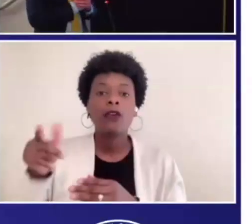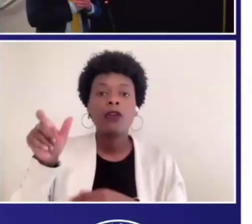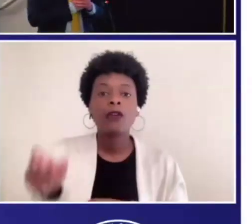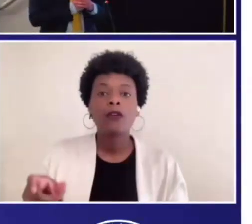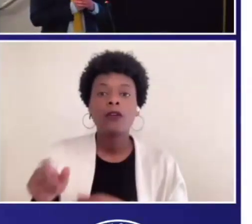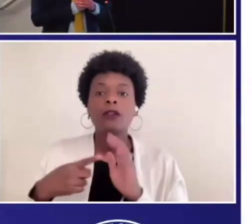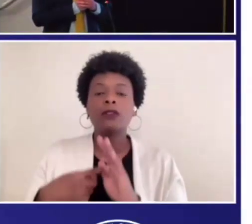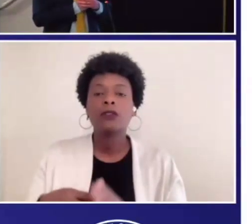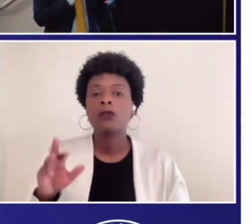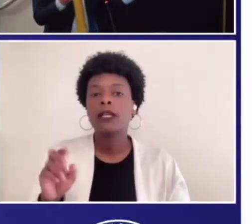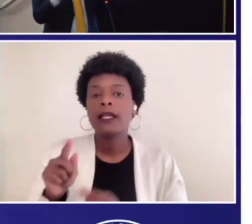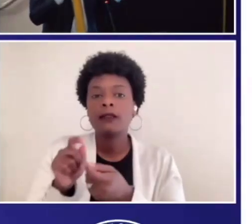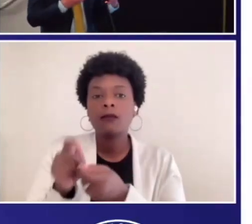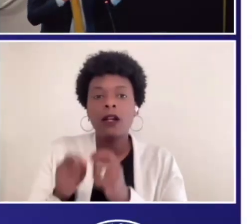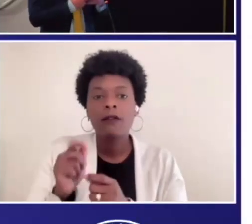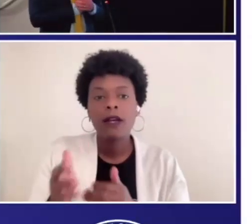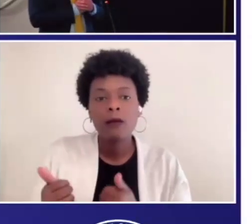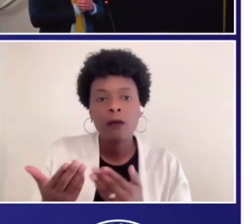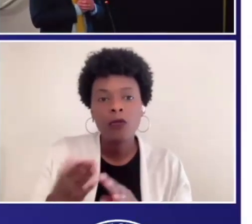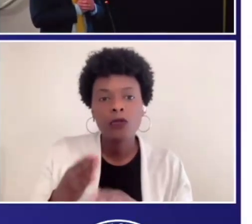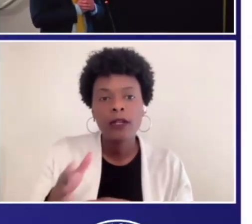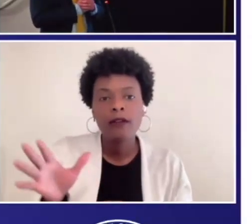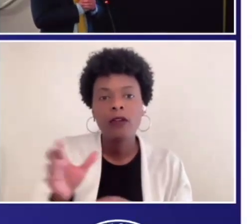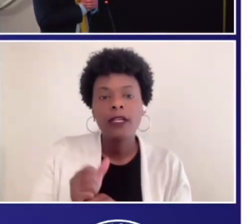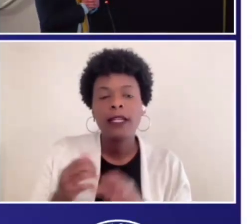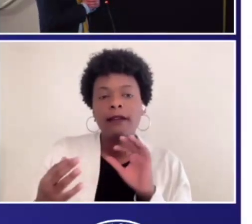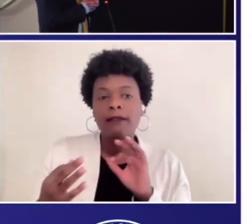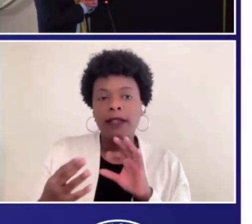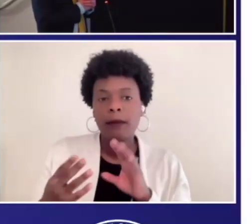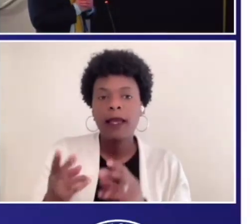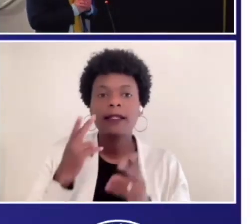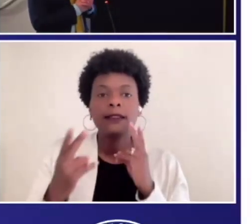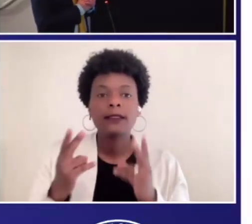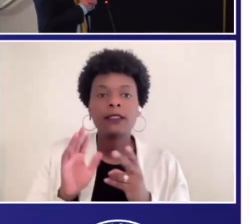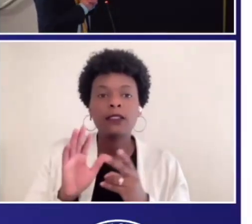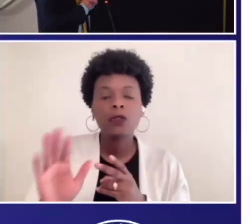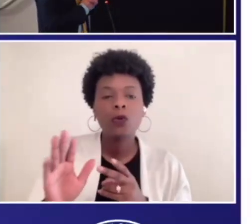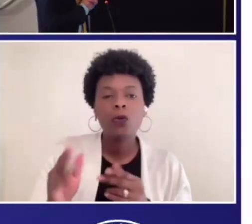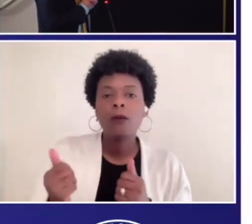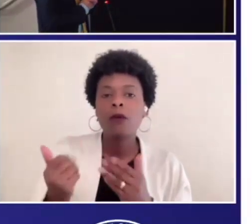Department's modified proposal. After getting feedback and seeing your proposal, we took it to the four-digit CIP level,